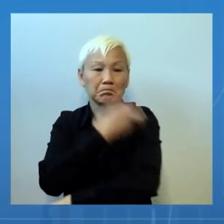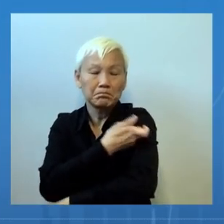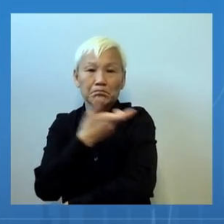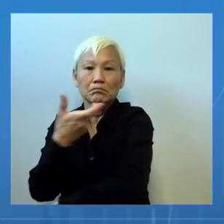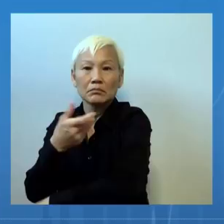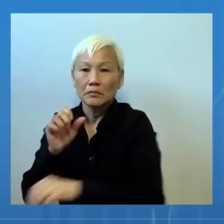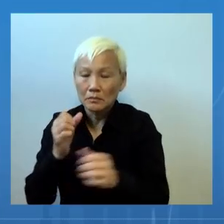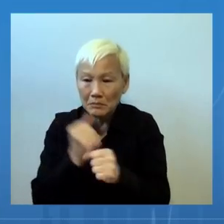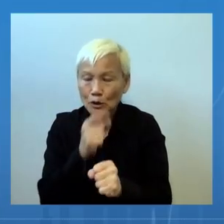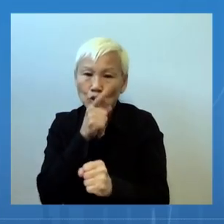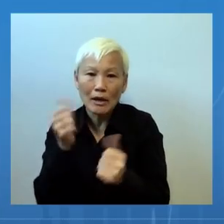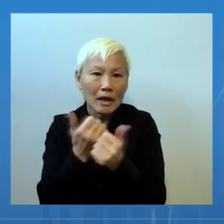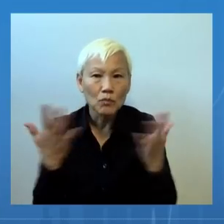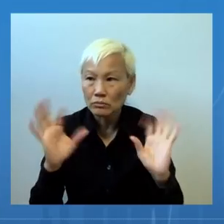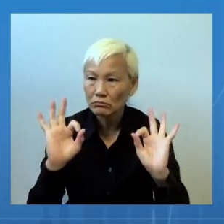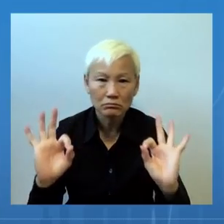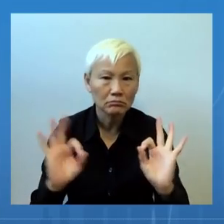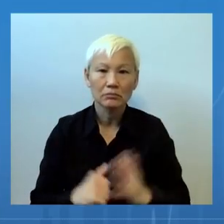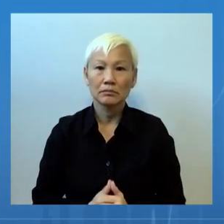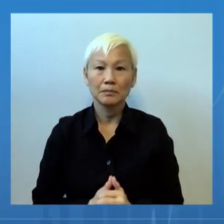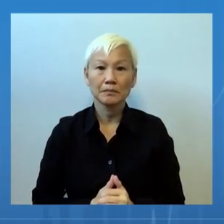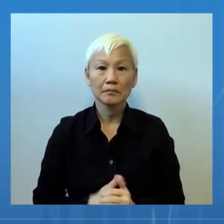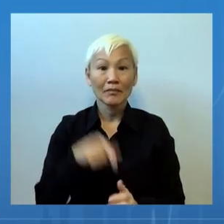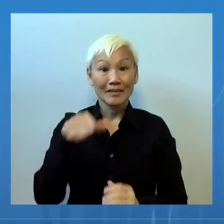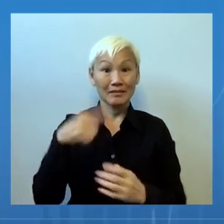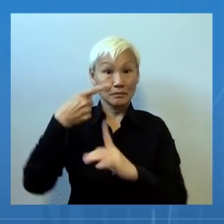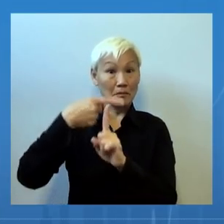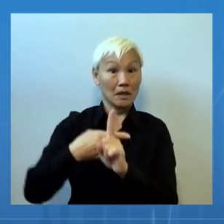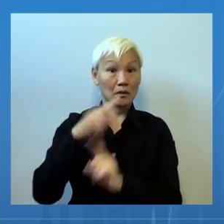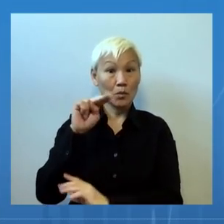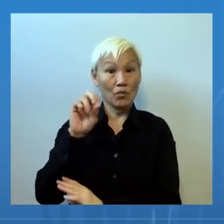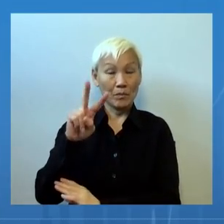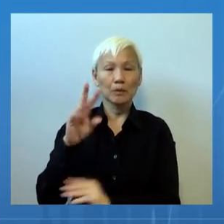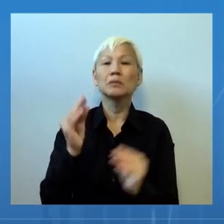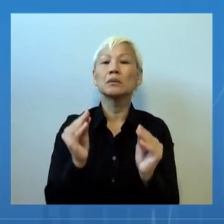throughout the month as more vaccine sites open their doors and administer vaccine.